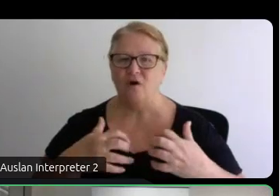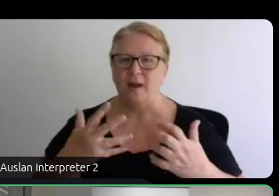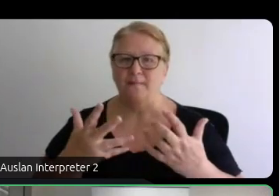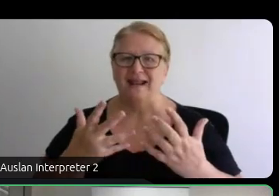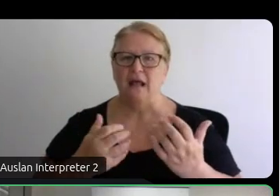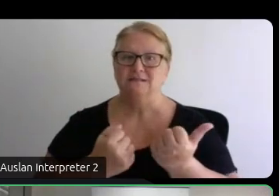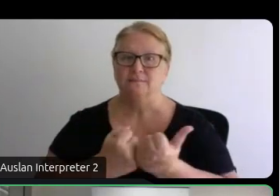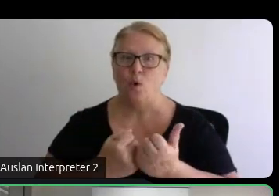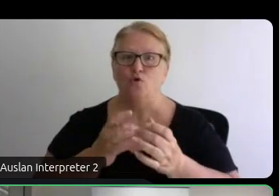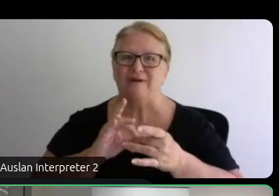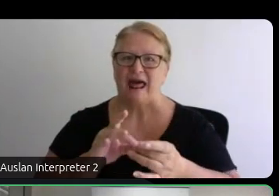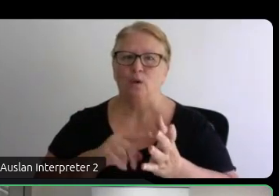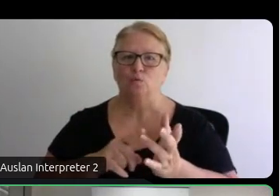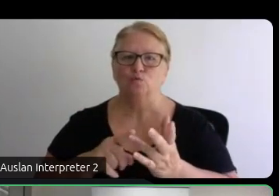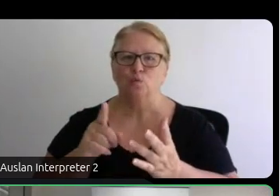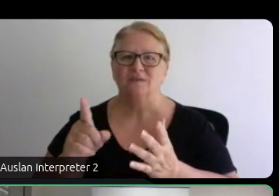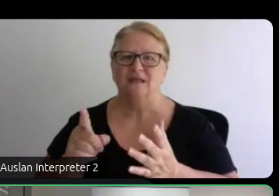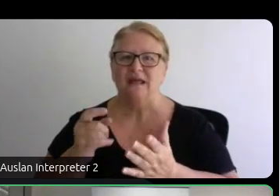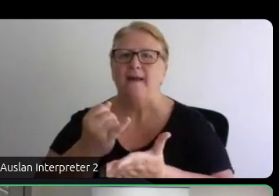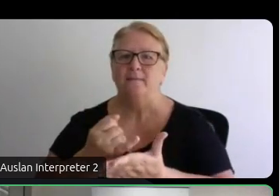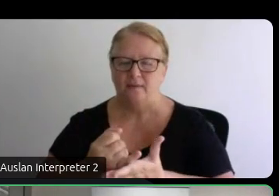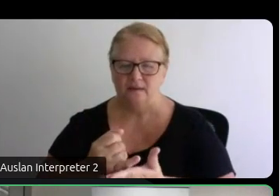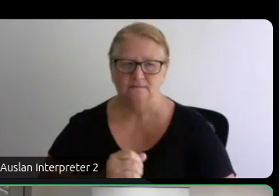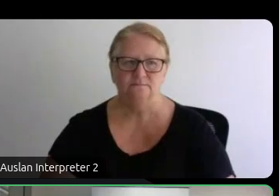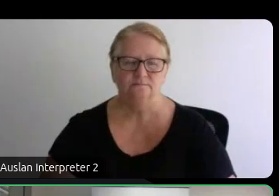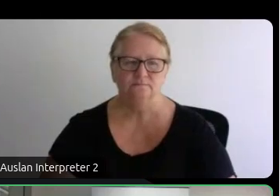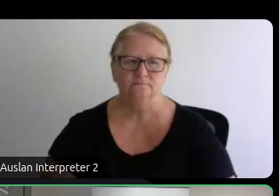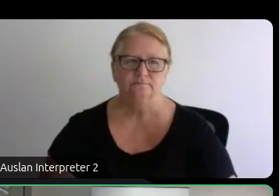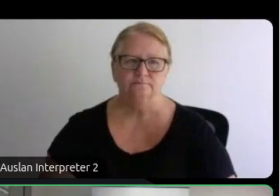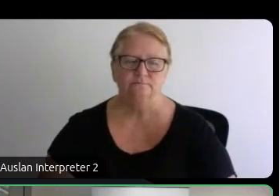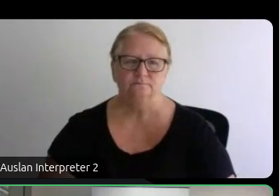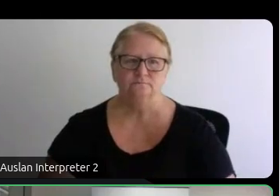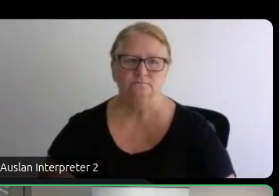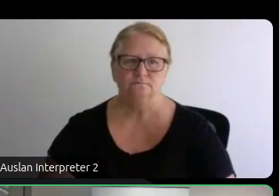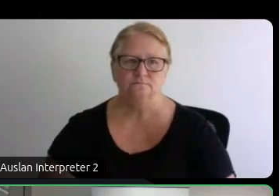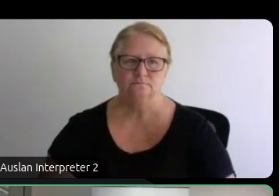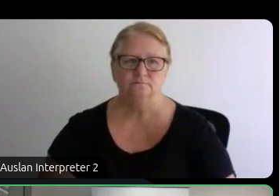NDIS support. Those are the two main changes there. Um the other thing here is in terms of